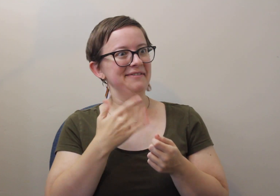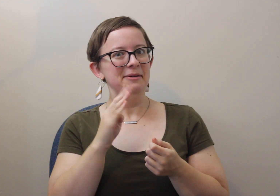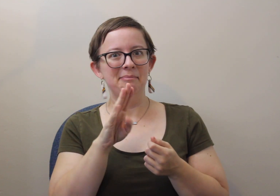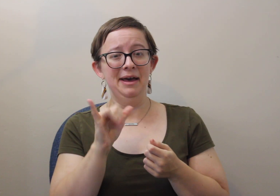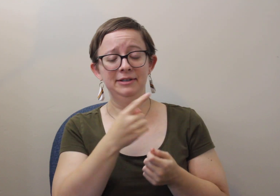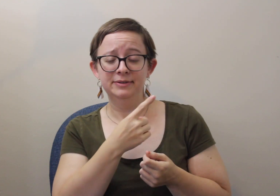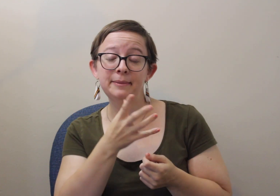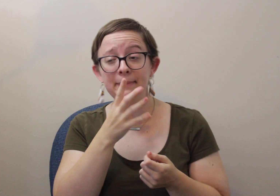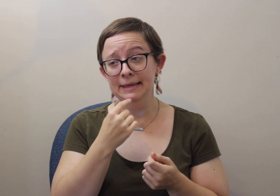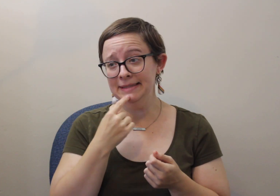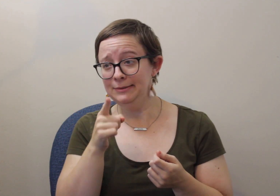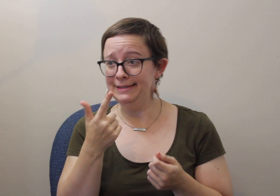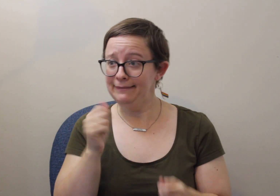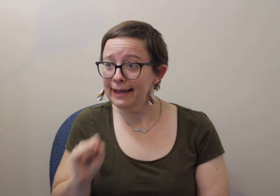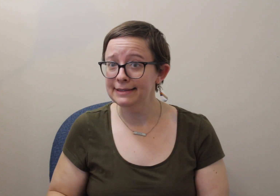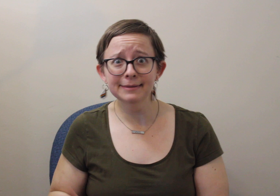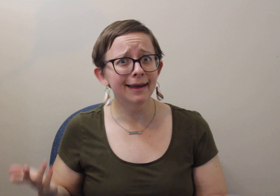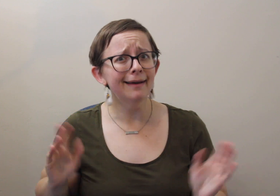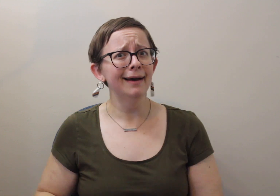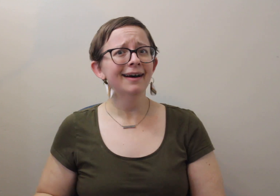"Oh I think that I can feel Bobby" and she's like "mom said it's probably just gas".